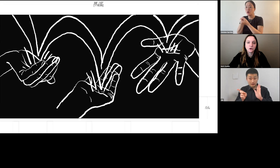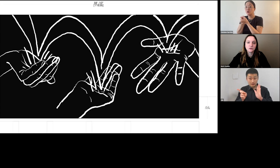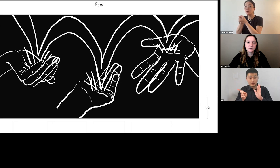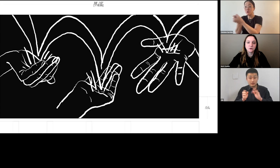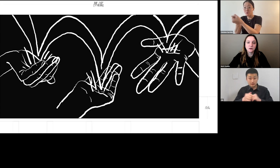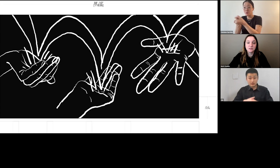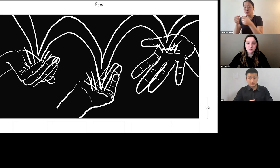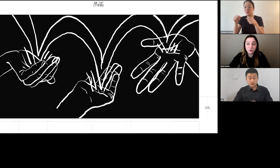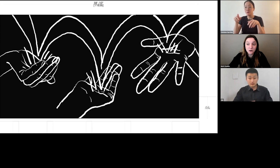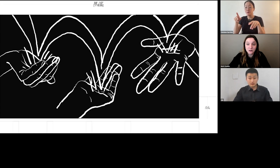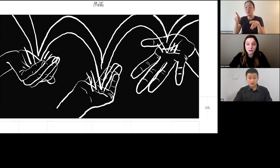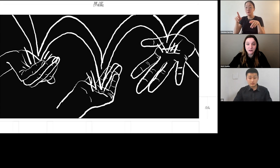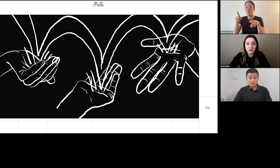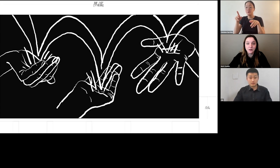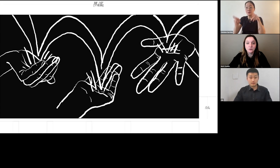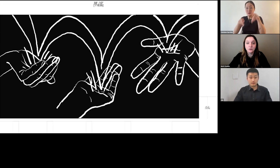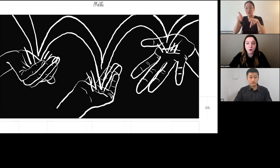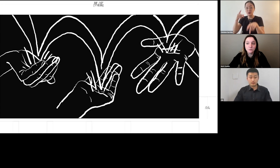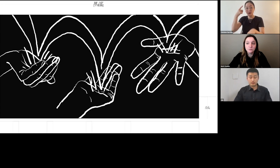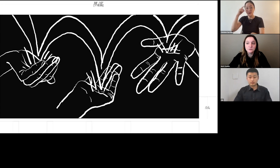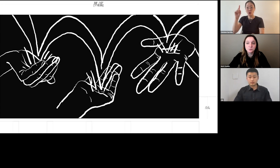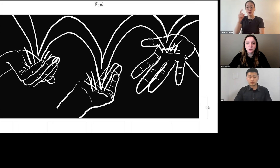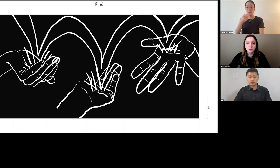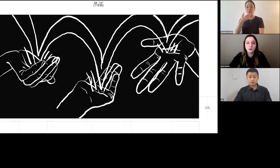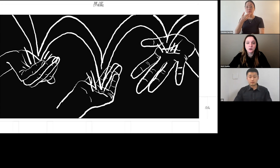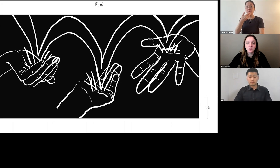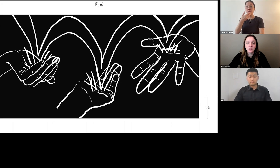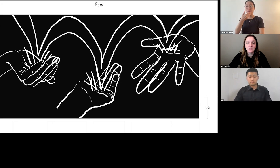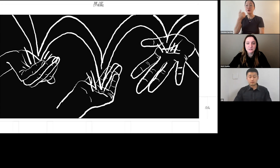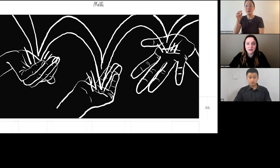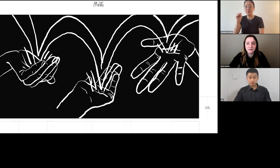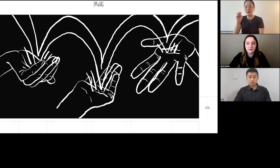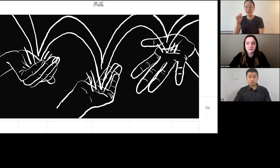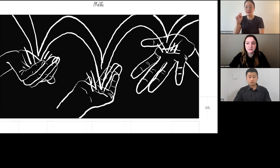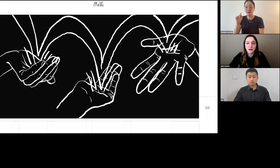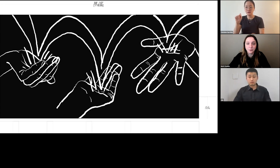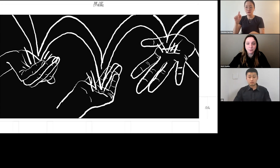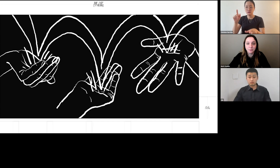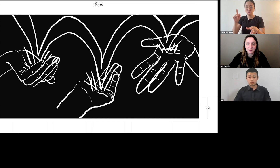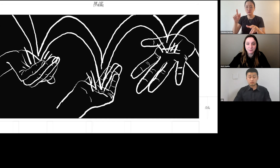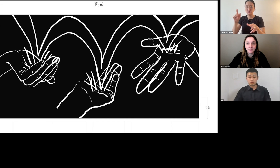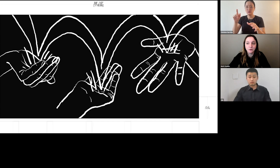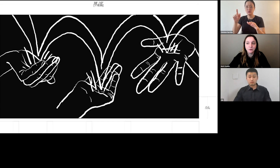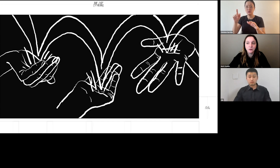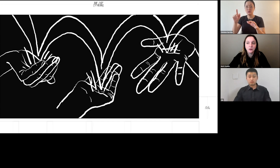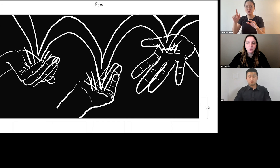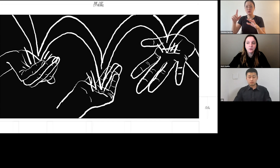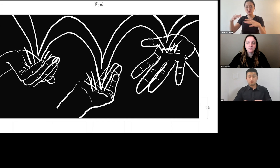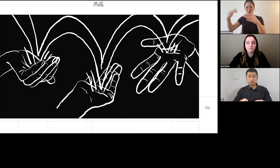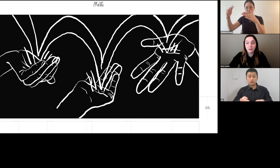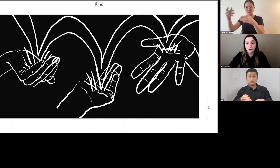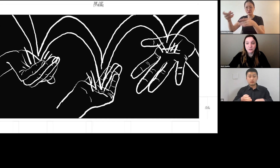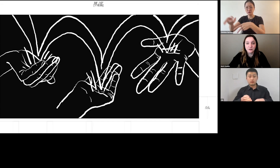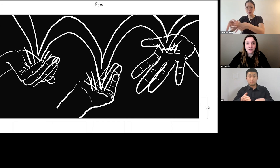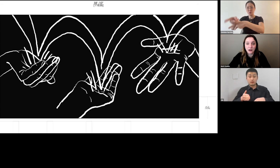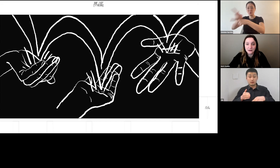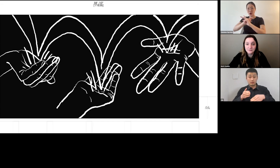So historically, loans were intended to help people better their lives.